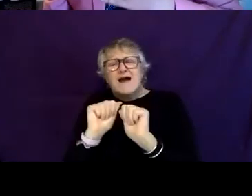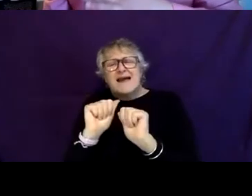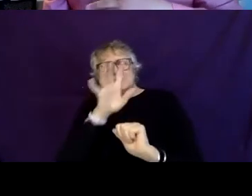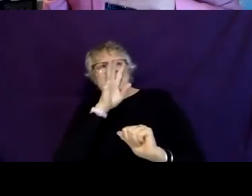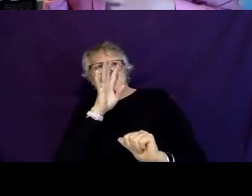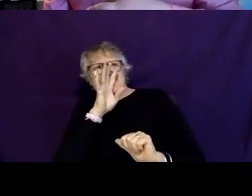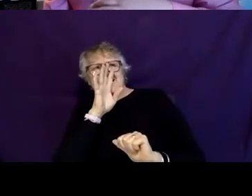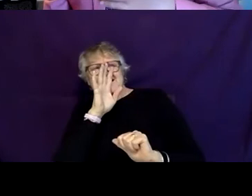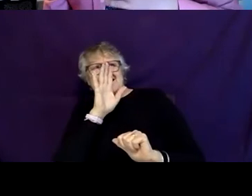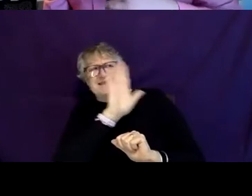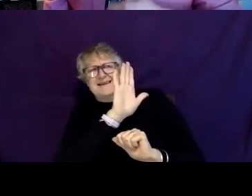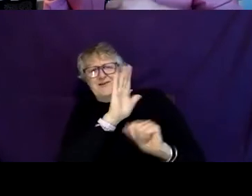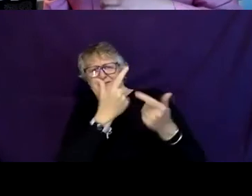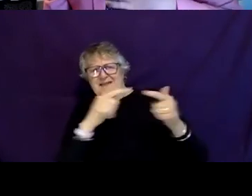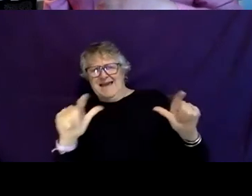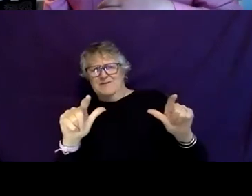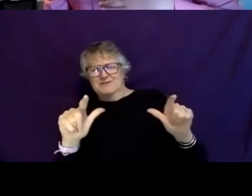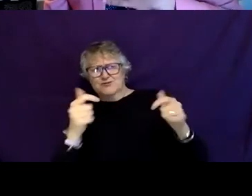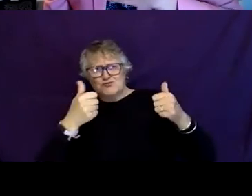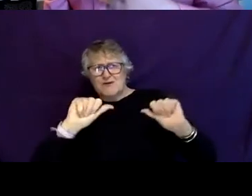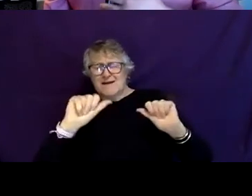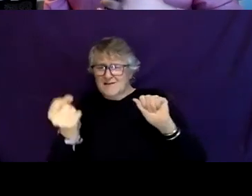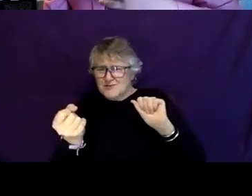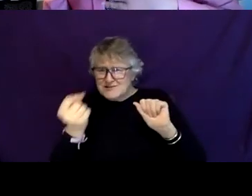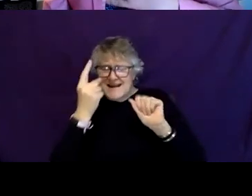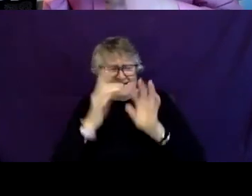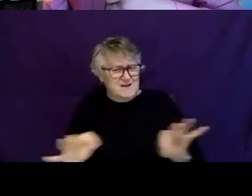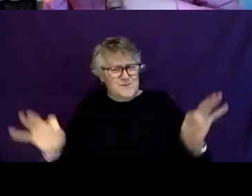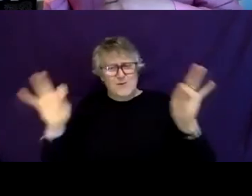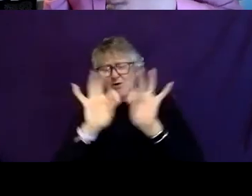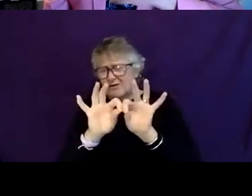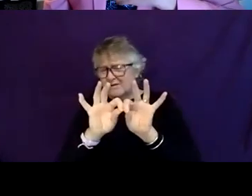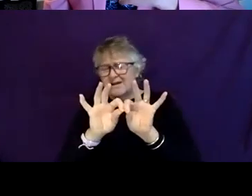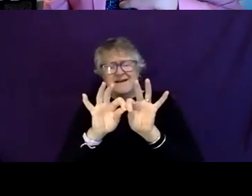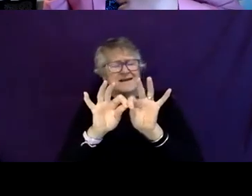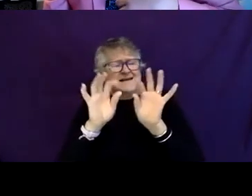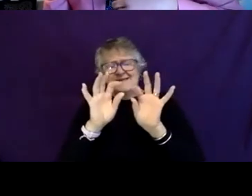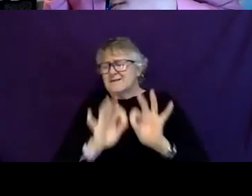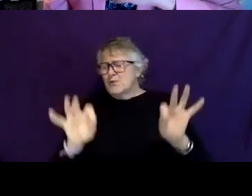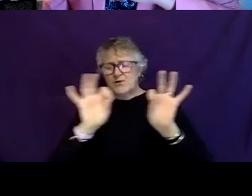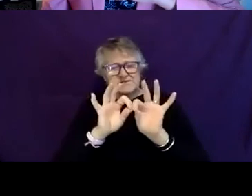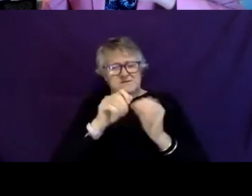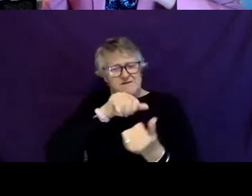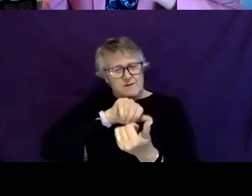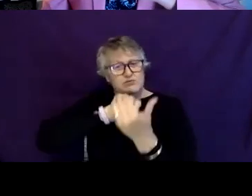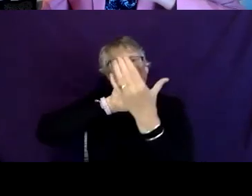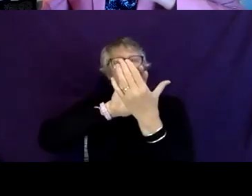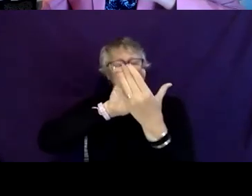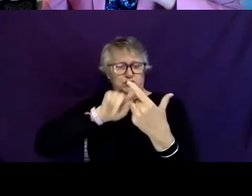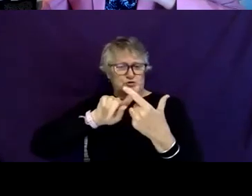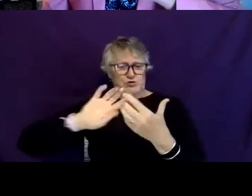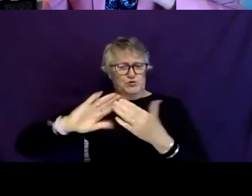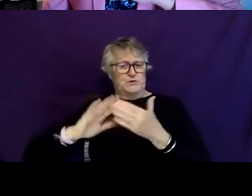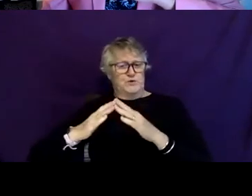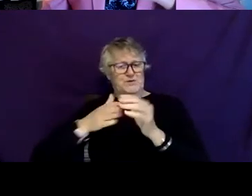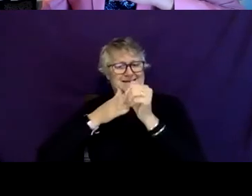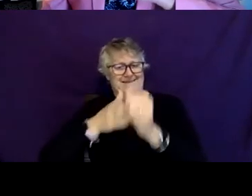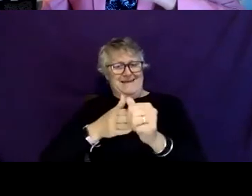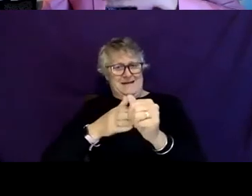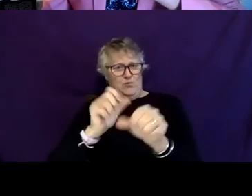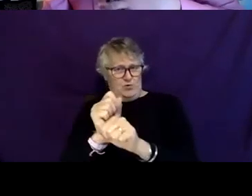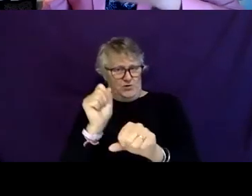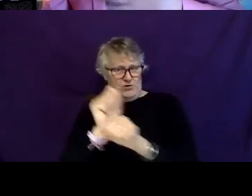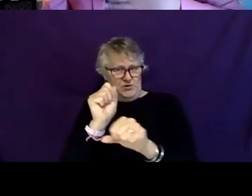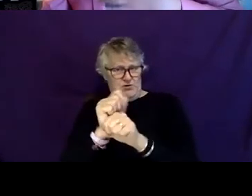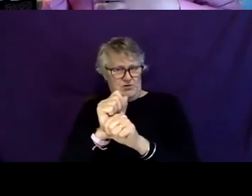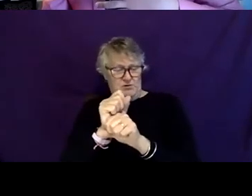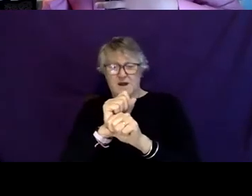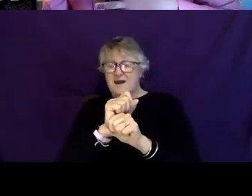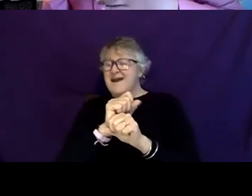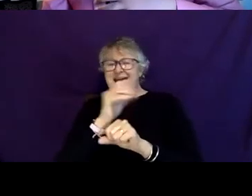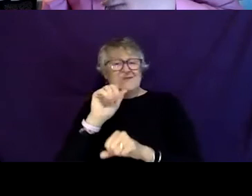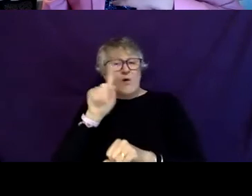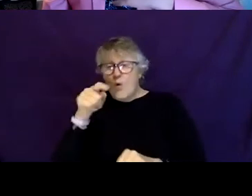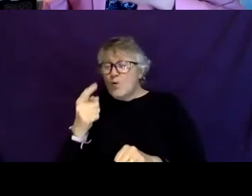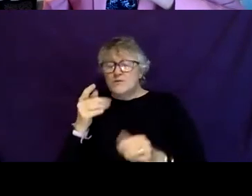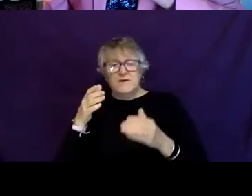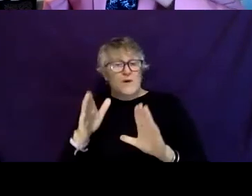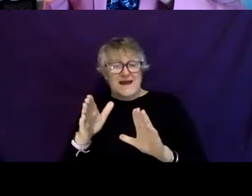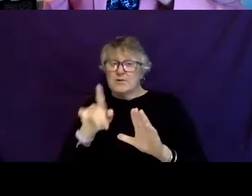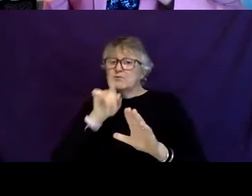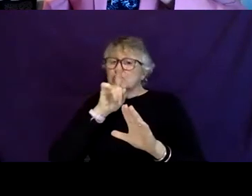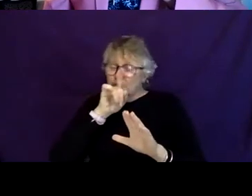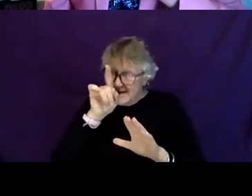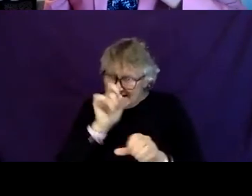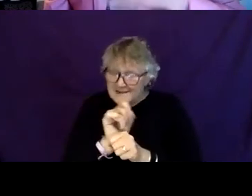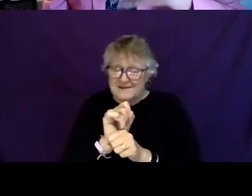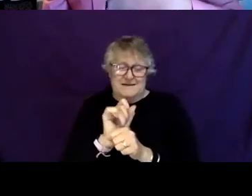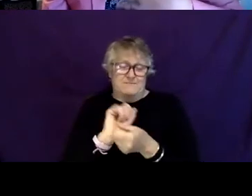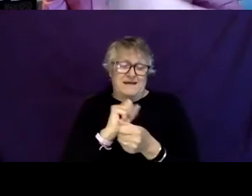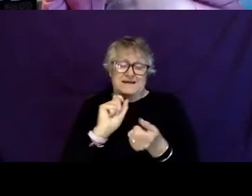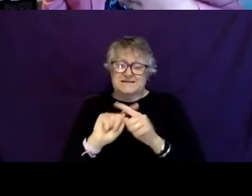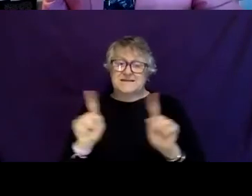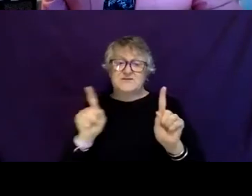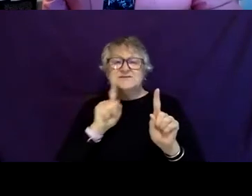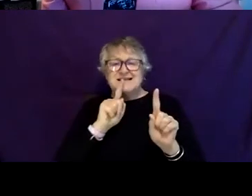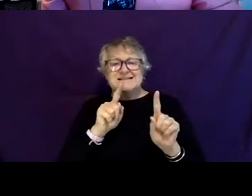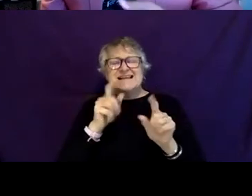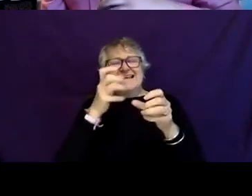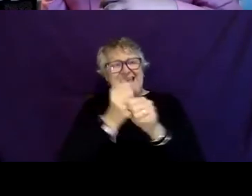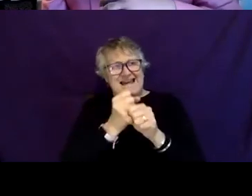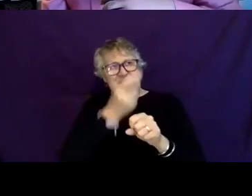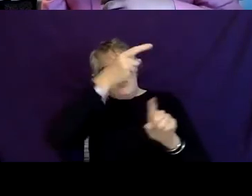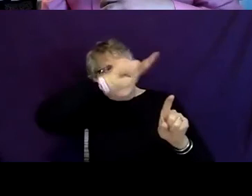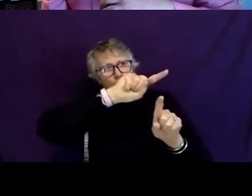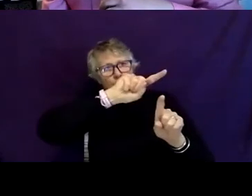to understand the importance of this work the importance of the approach to community led, community centered work. And the only way that we can really make a difference in some of this work is by getting those people out of those positions of power by